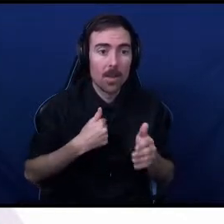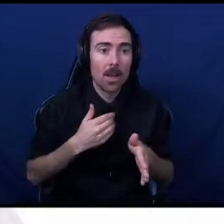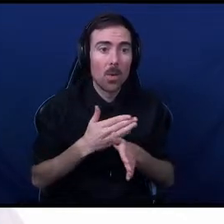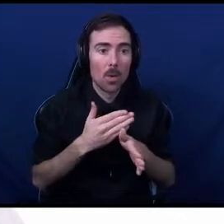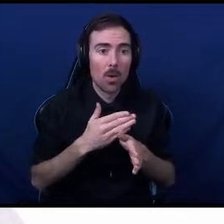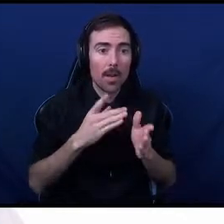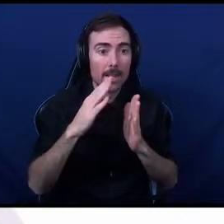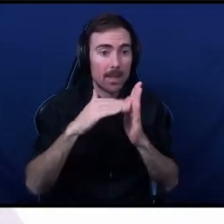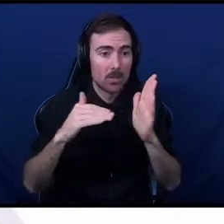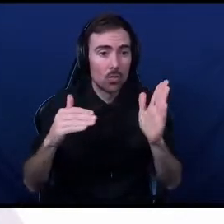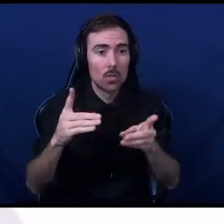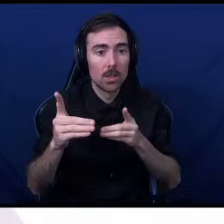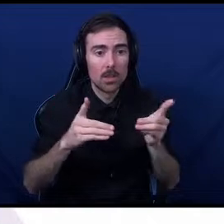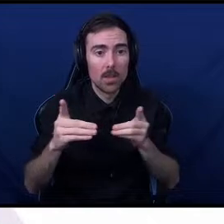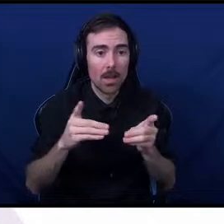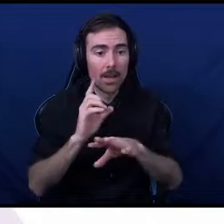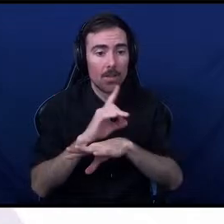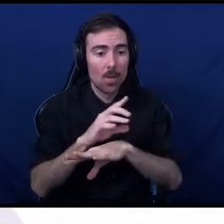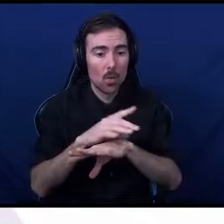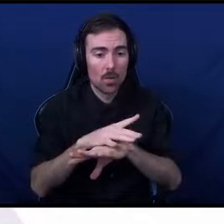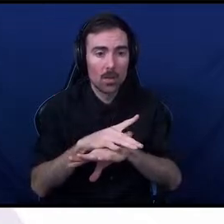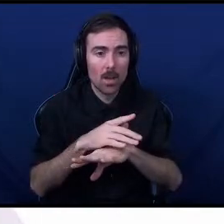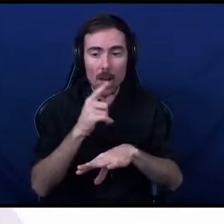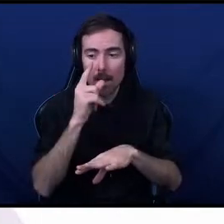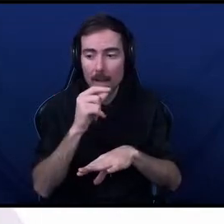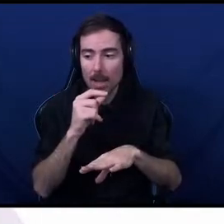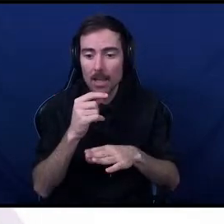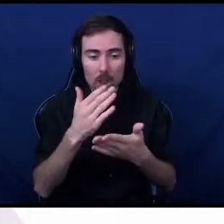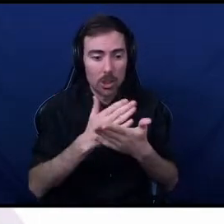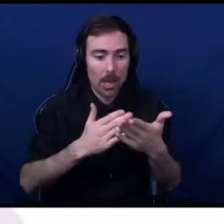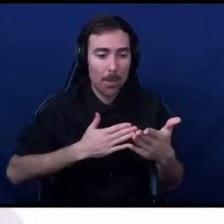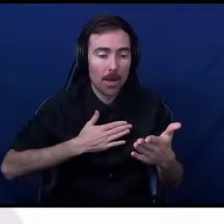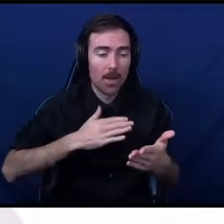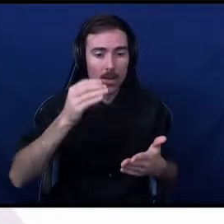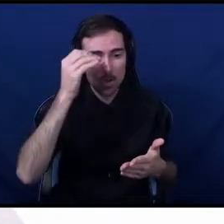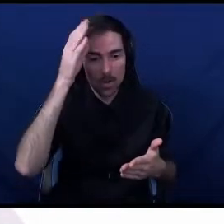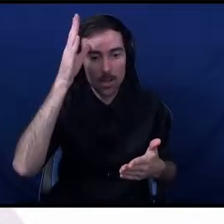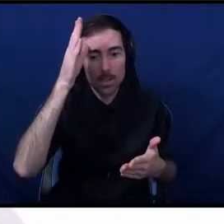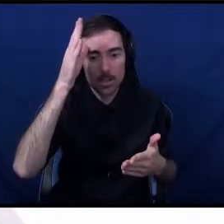bring that knowledge that I have into practice through to the manufacturing stage, which is really exciting.